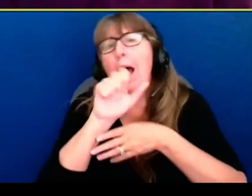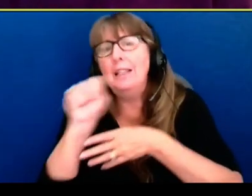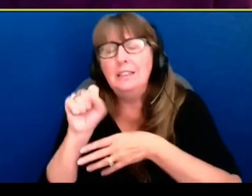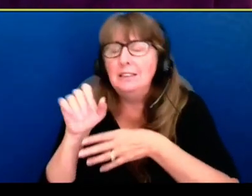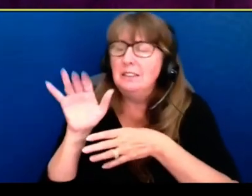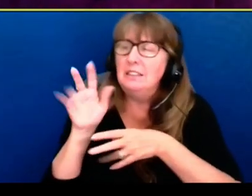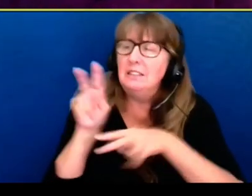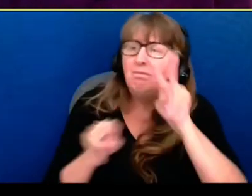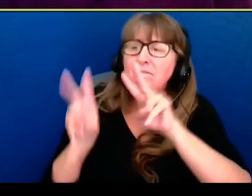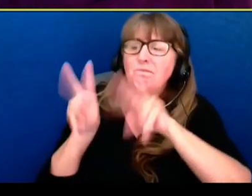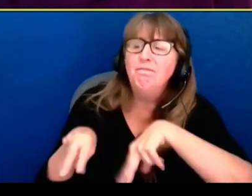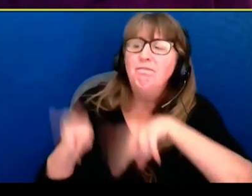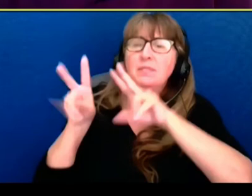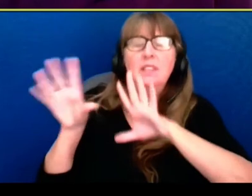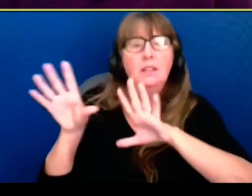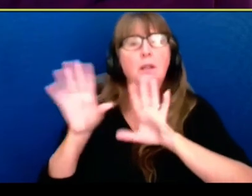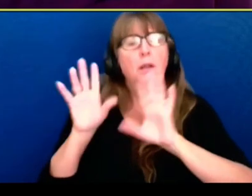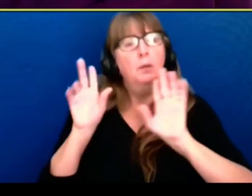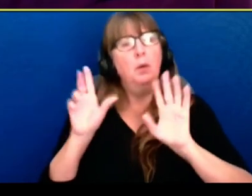The parents will appreciate that. Immensely!